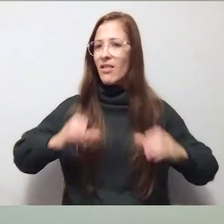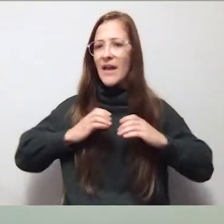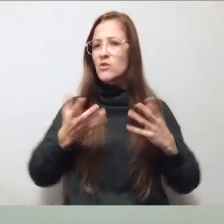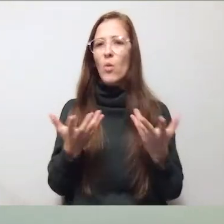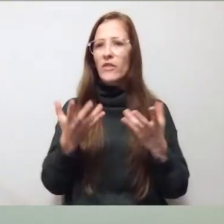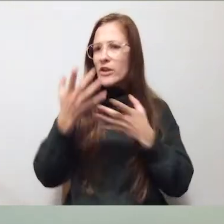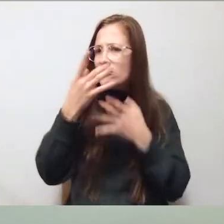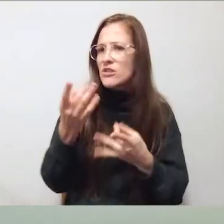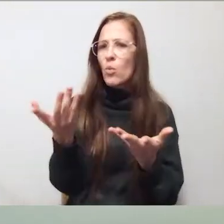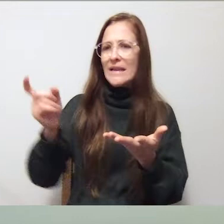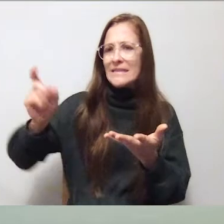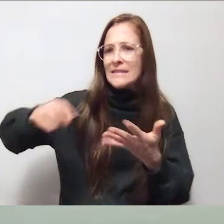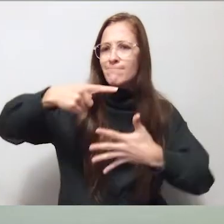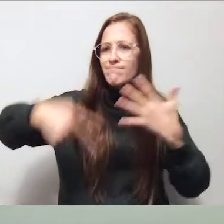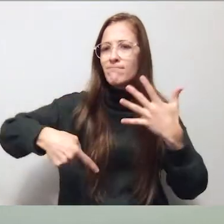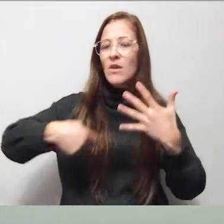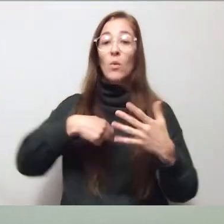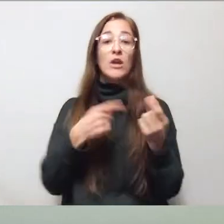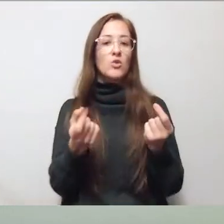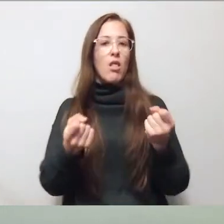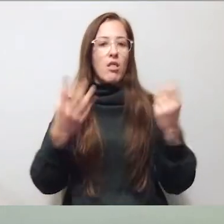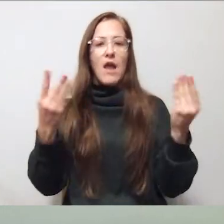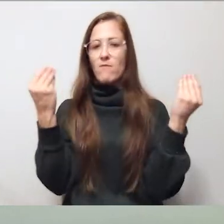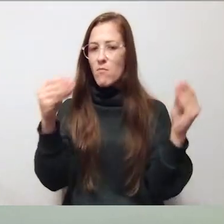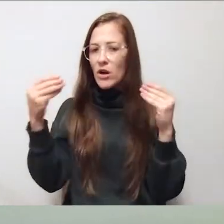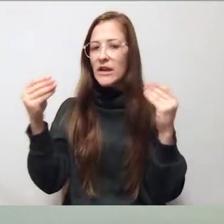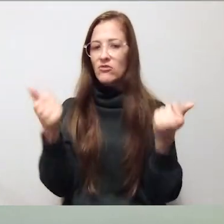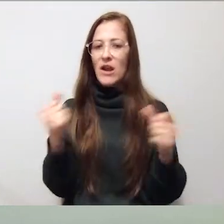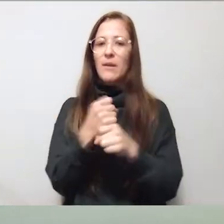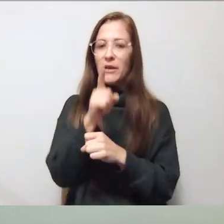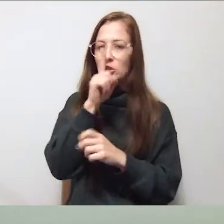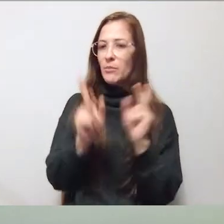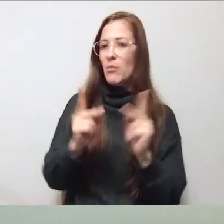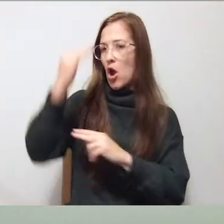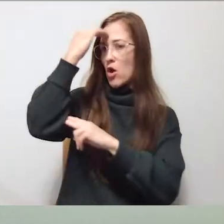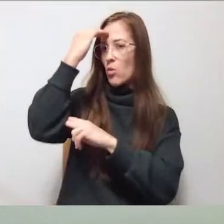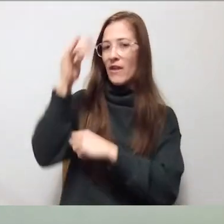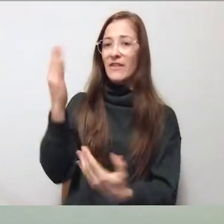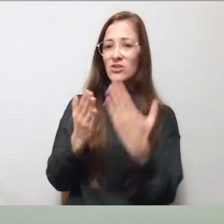So we do a ton of marketing to try and make sure people are aware that the services exist.